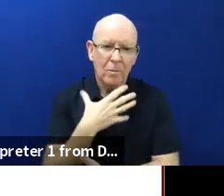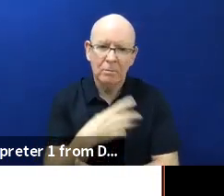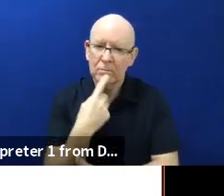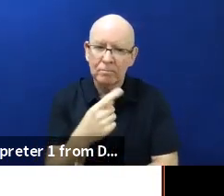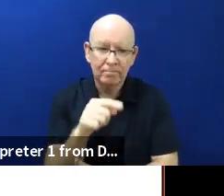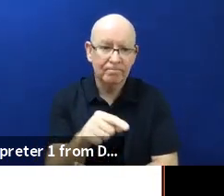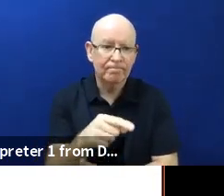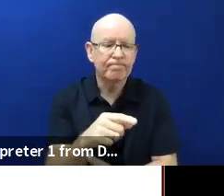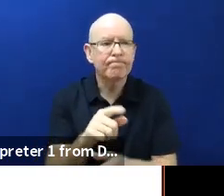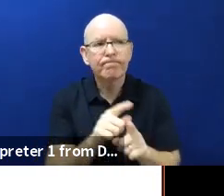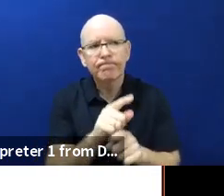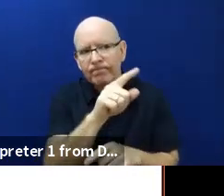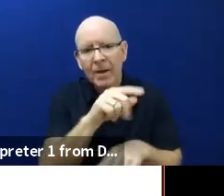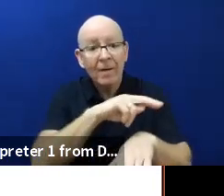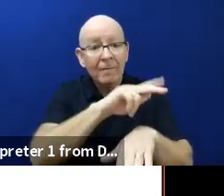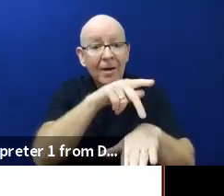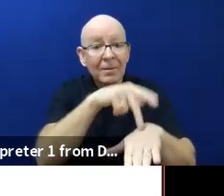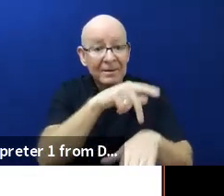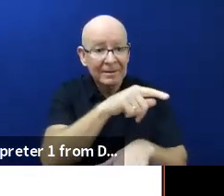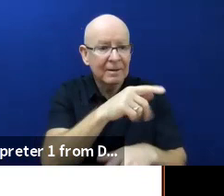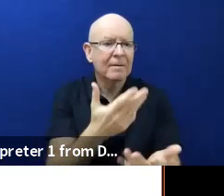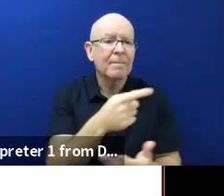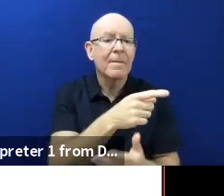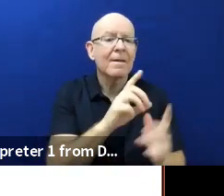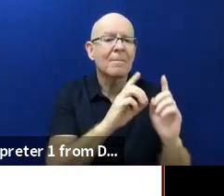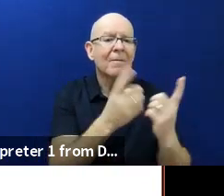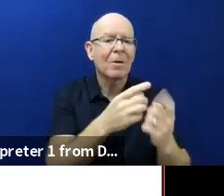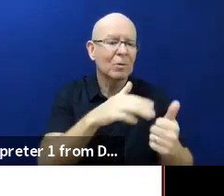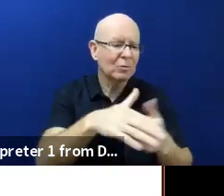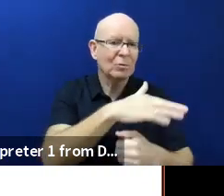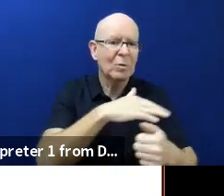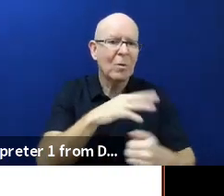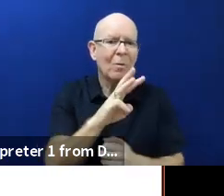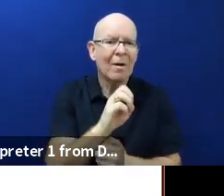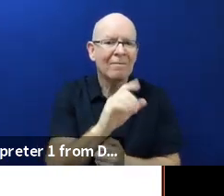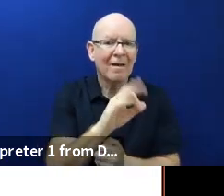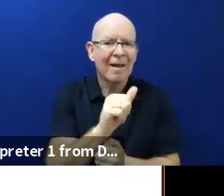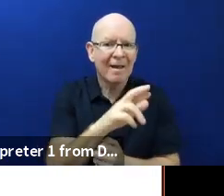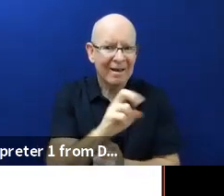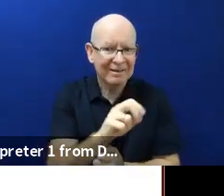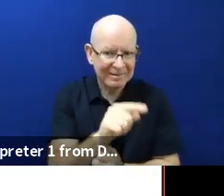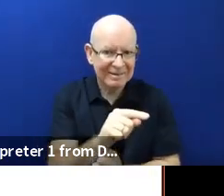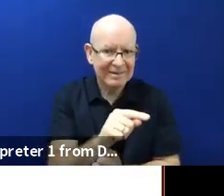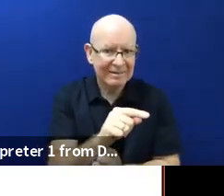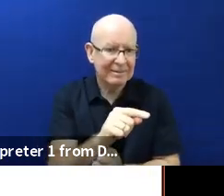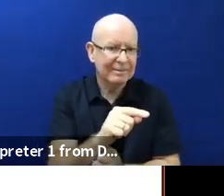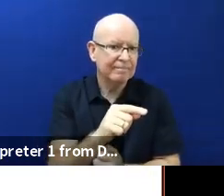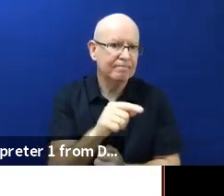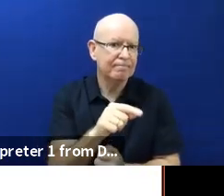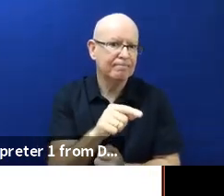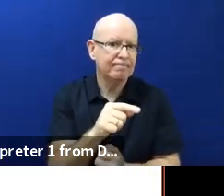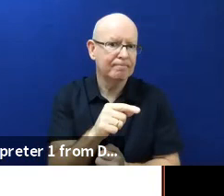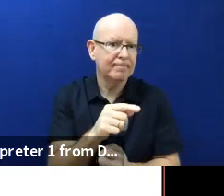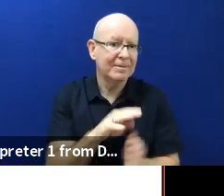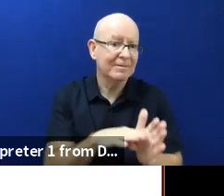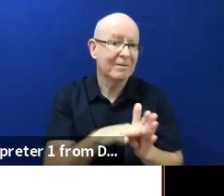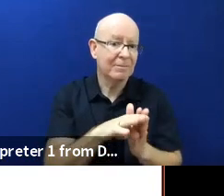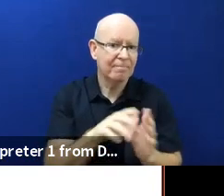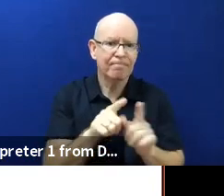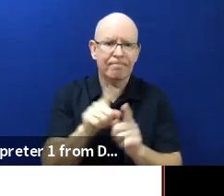children with disability. And the approach in this case allows to collect data and conduct a study